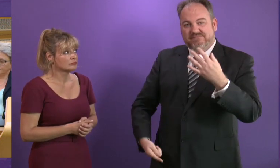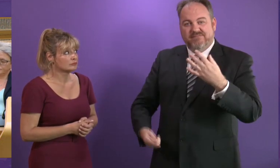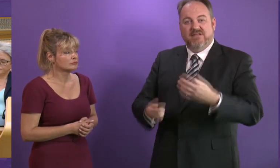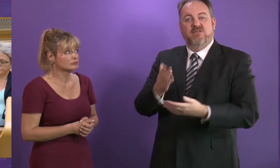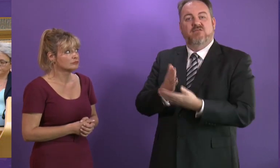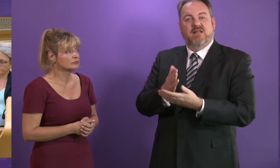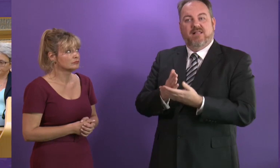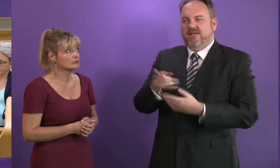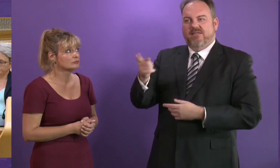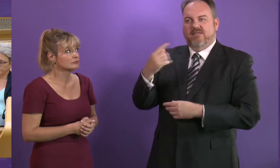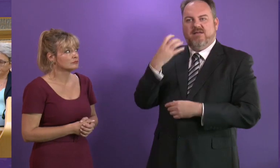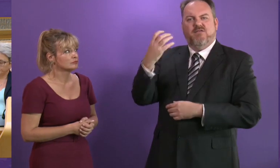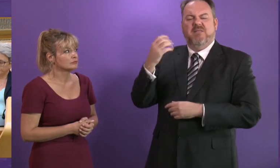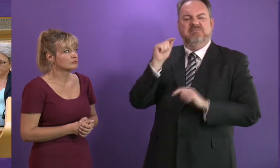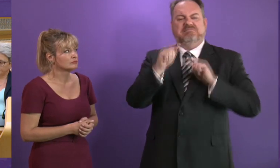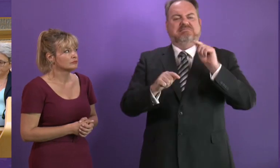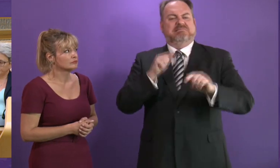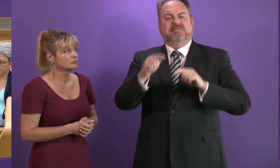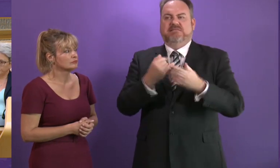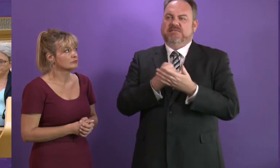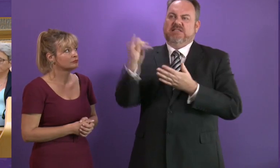at those of us who stood against the policy and they charged on regardless. They were